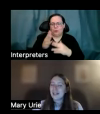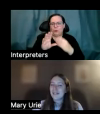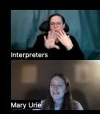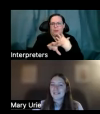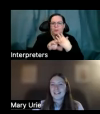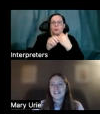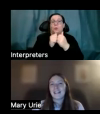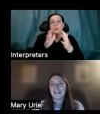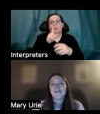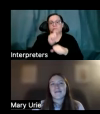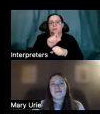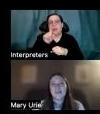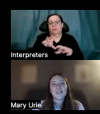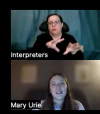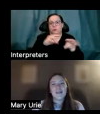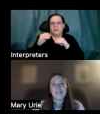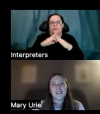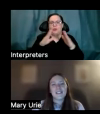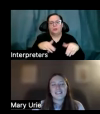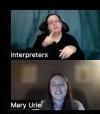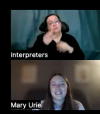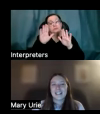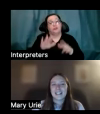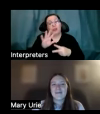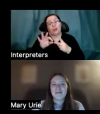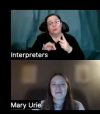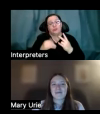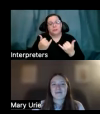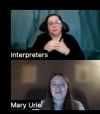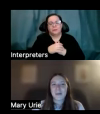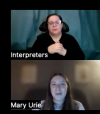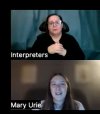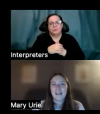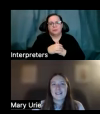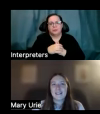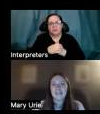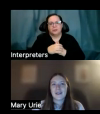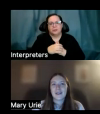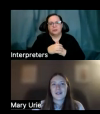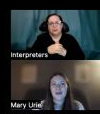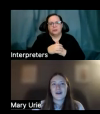house. And which is a great option now. And there's also